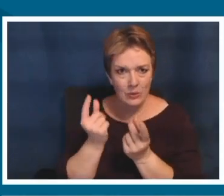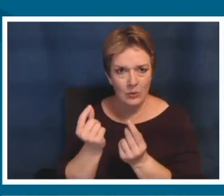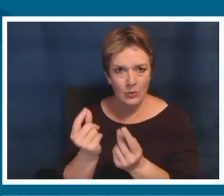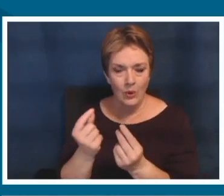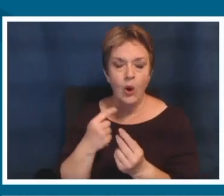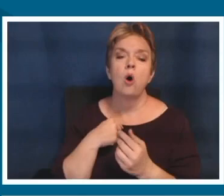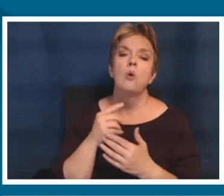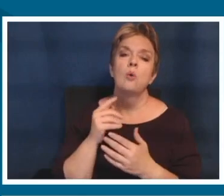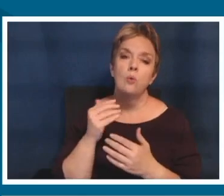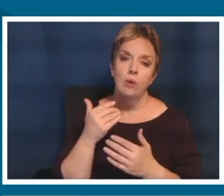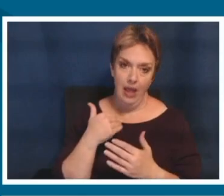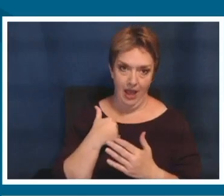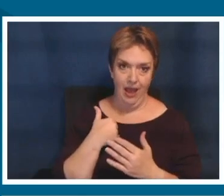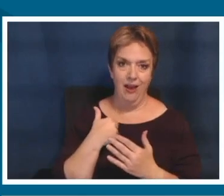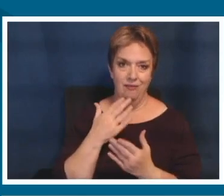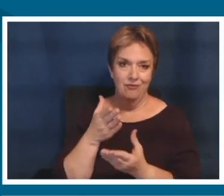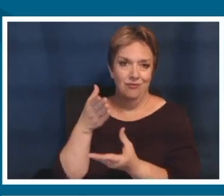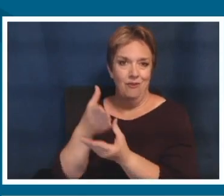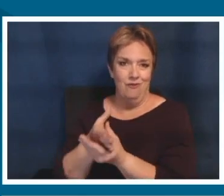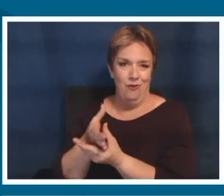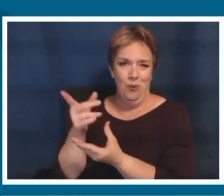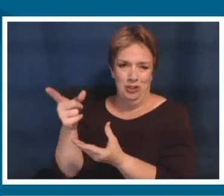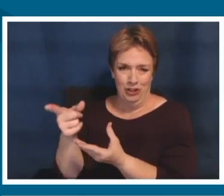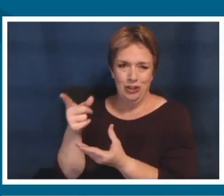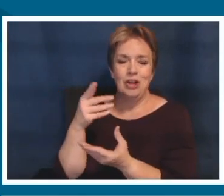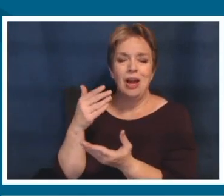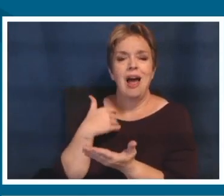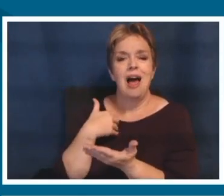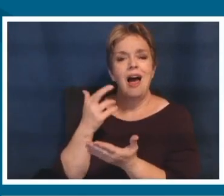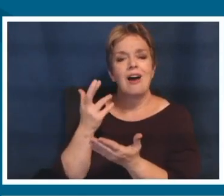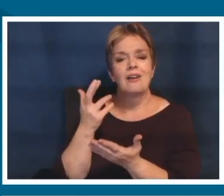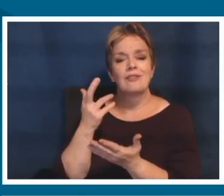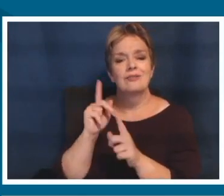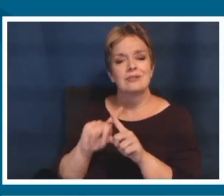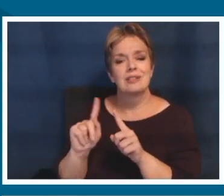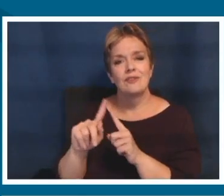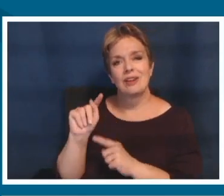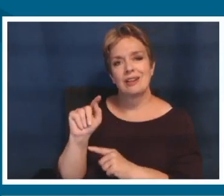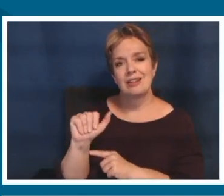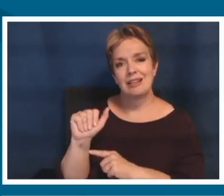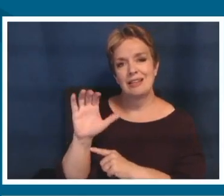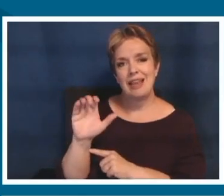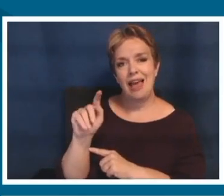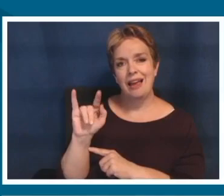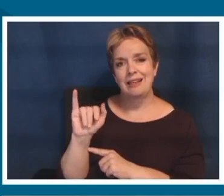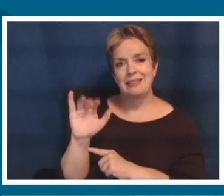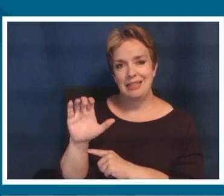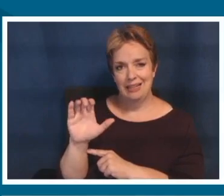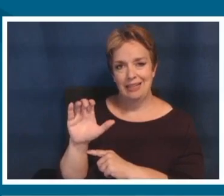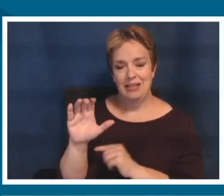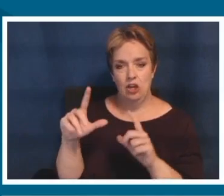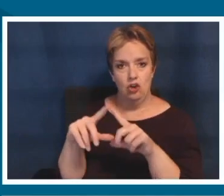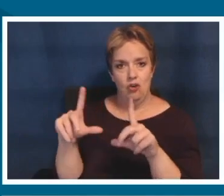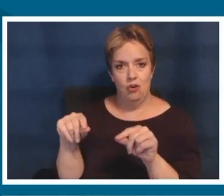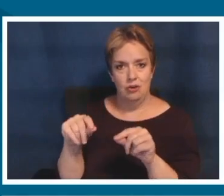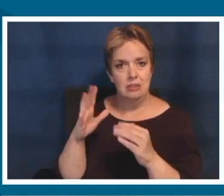folder with you which we will fix so you'll be able to access it some cards that gave examples of what